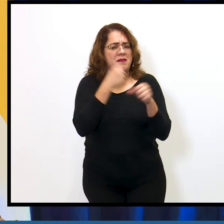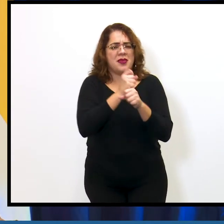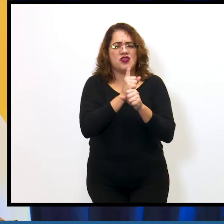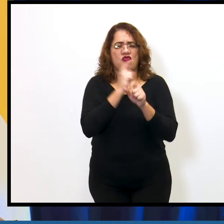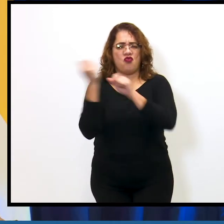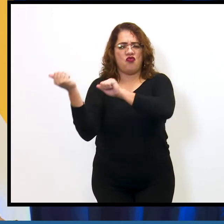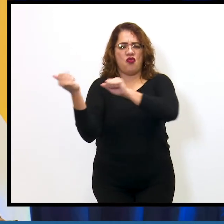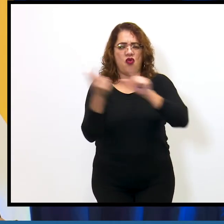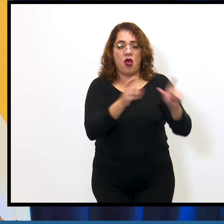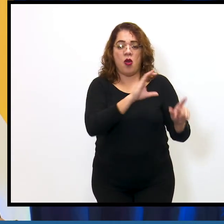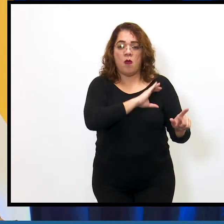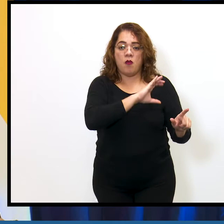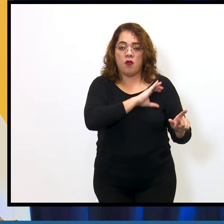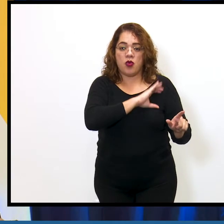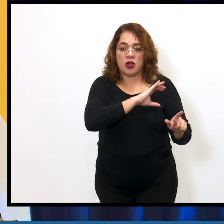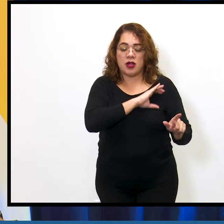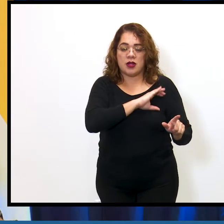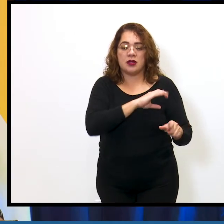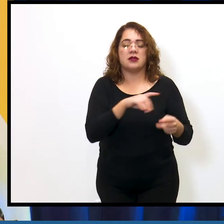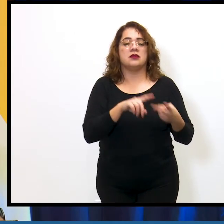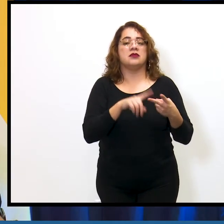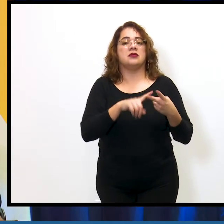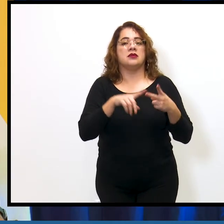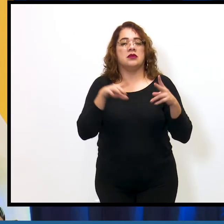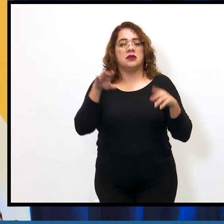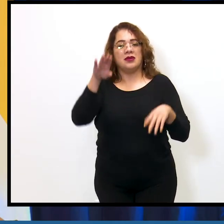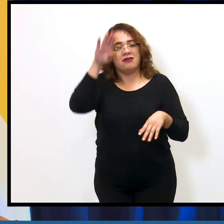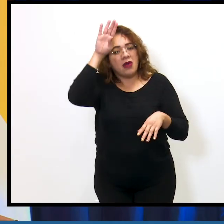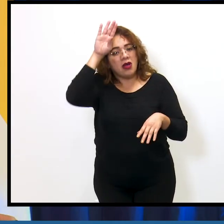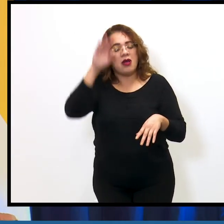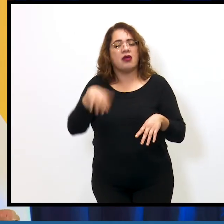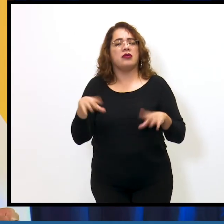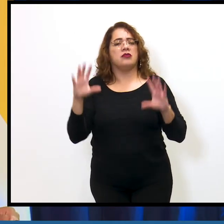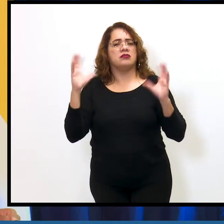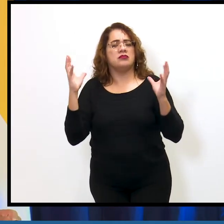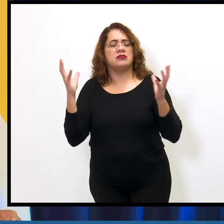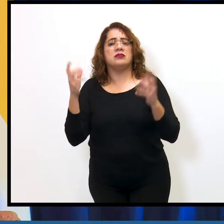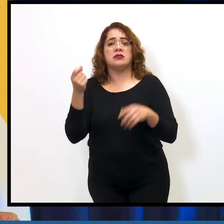are doing code enforcement to street sweeping are mass and so it has not been a perfect process and